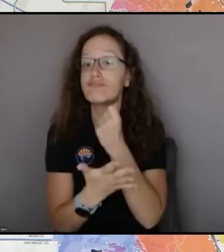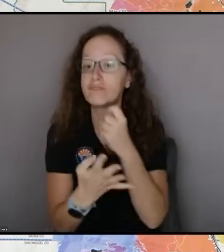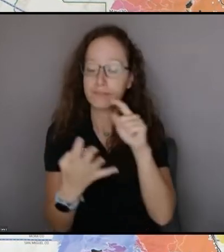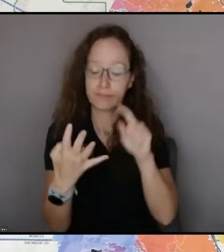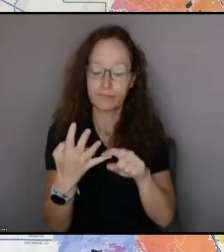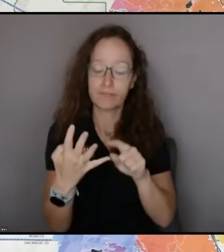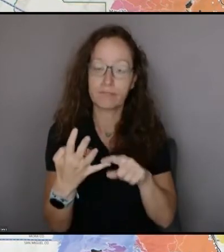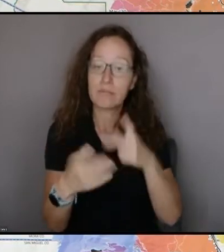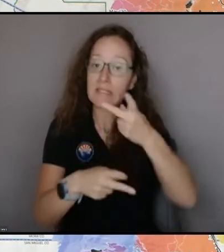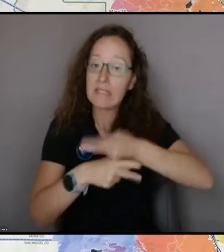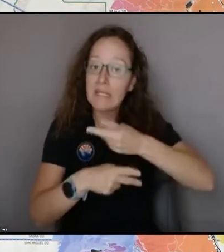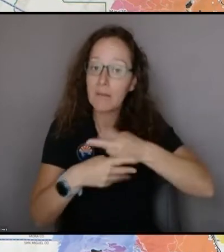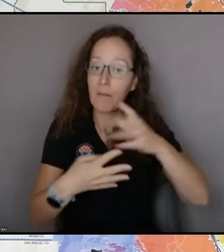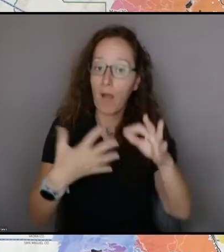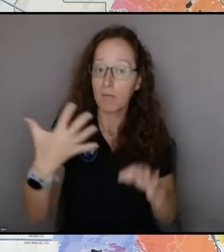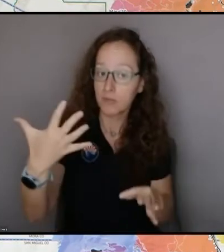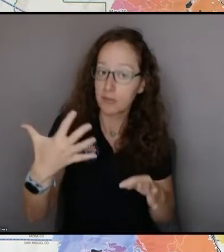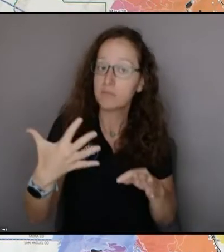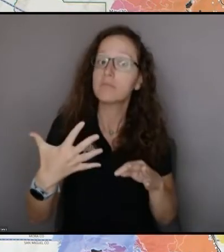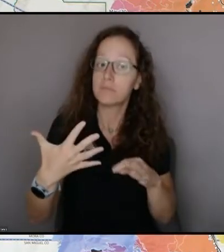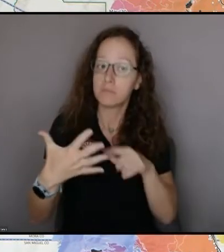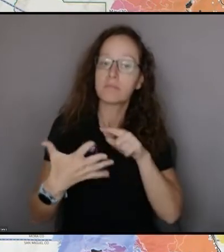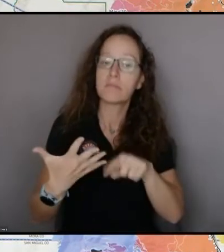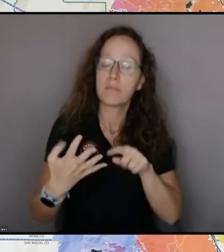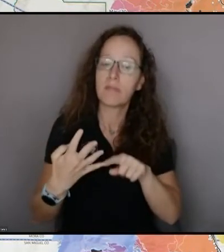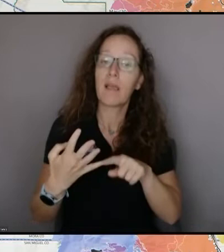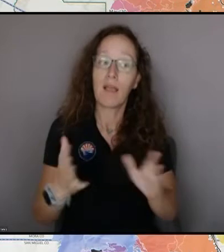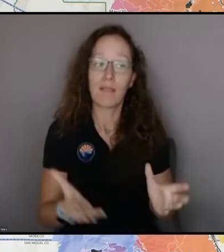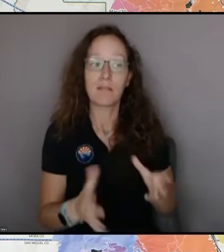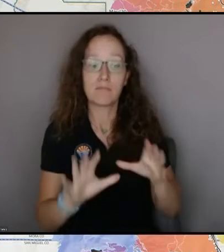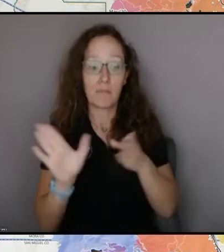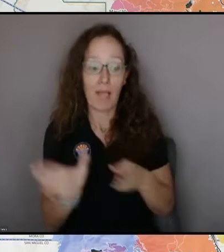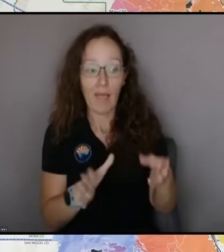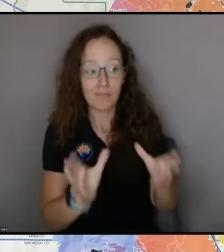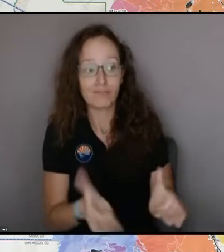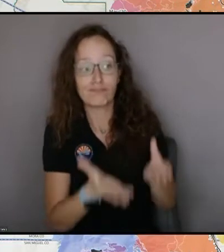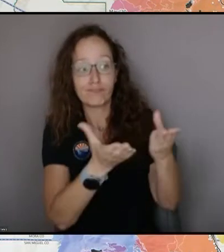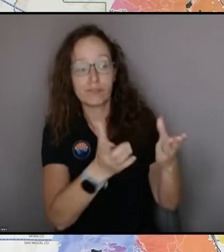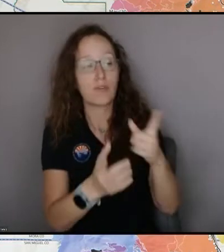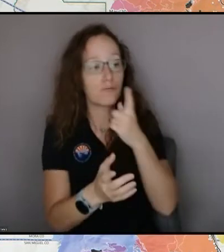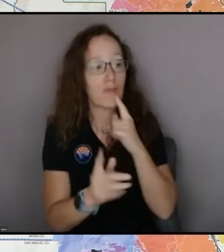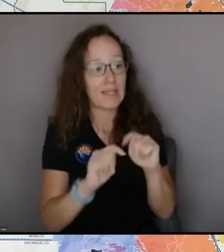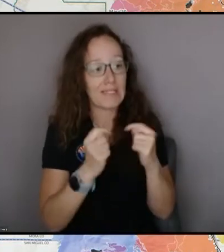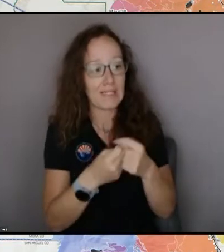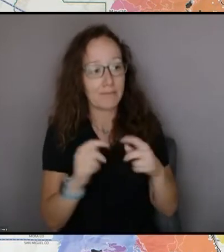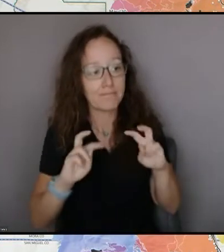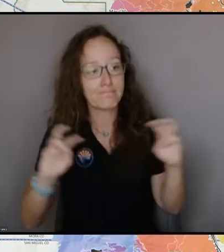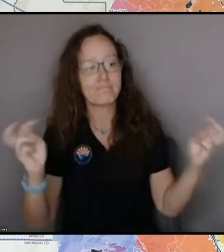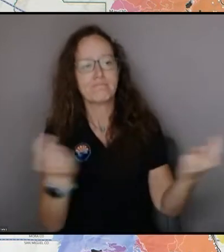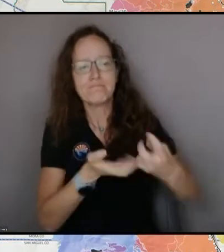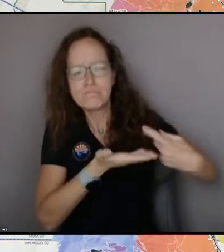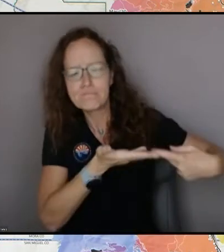last few days and over the last several weeks, you've gone through a lot of the same planning processes that we do.